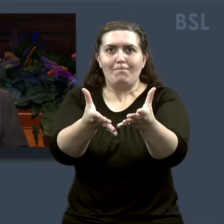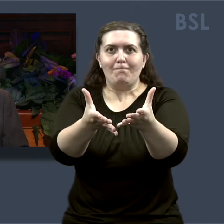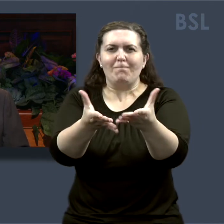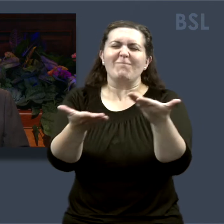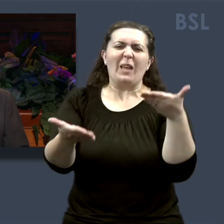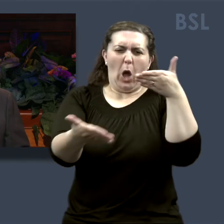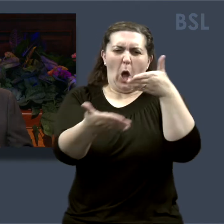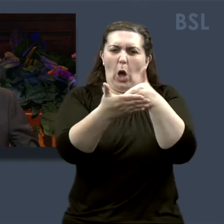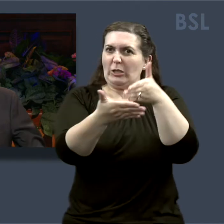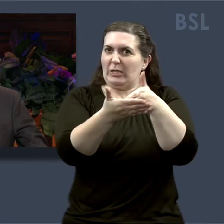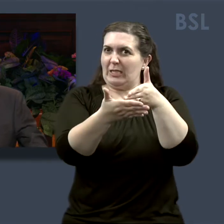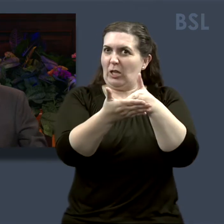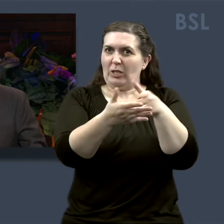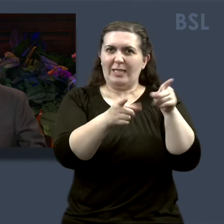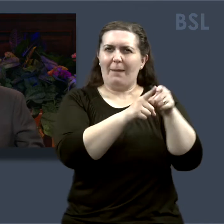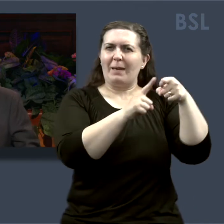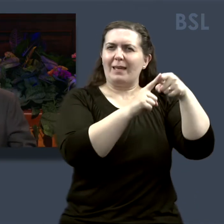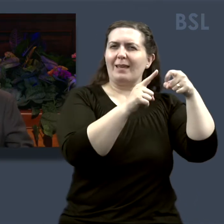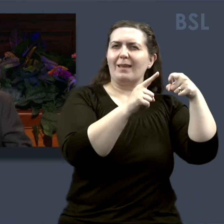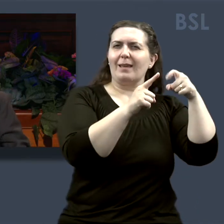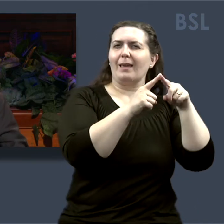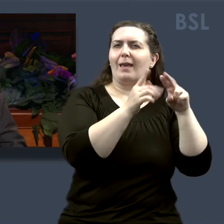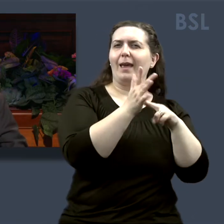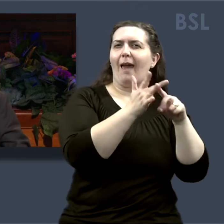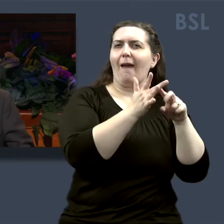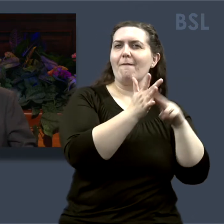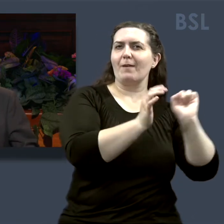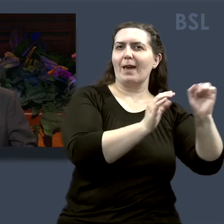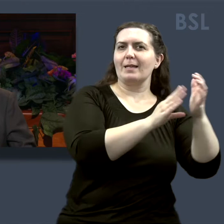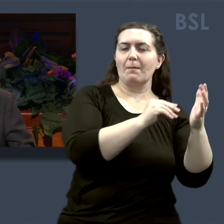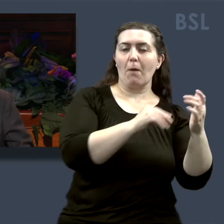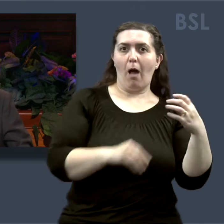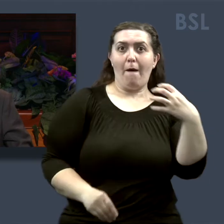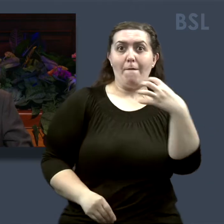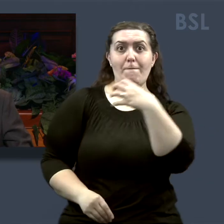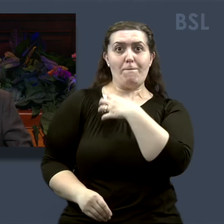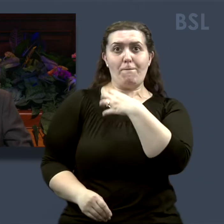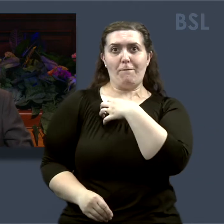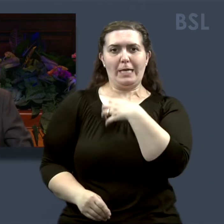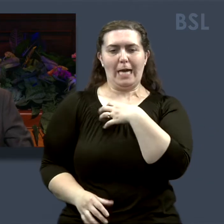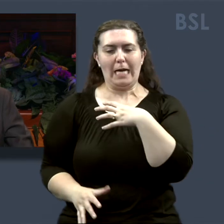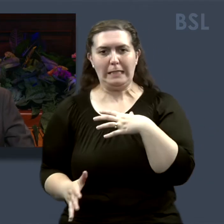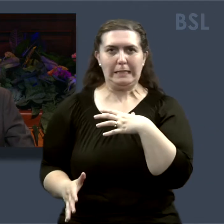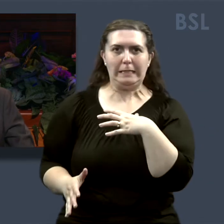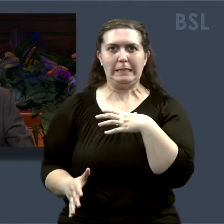Another obstacle, as Kevin’s story emphasized, is fear. As Paul wrote to Timothy: